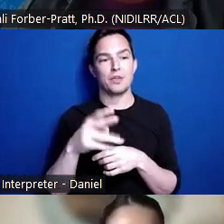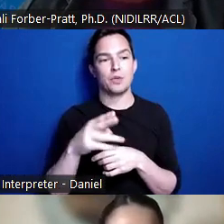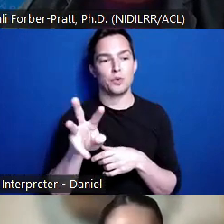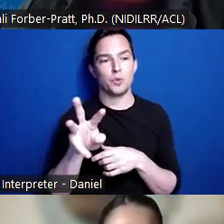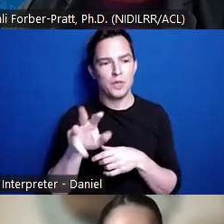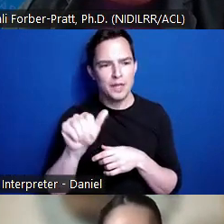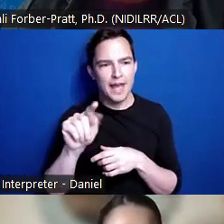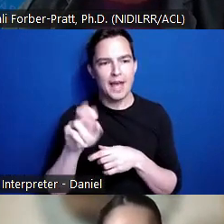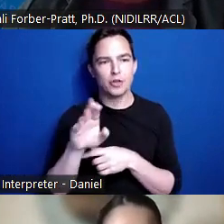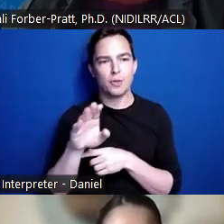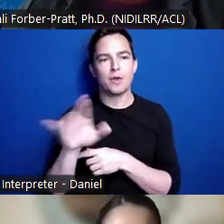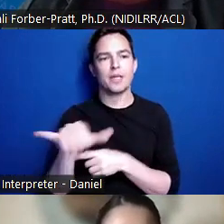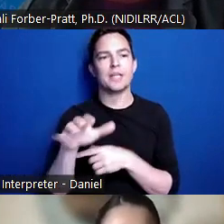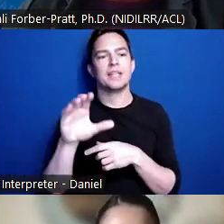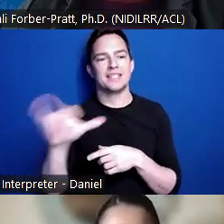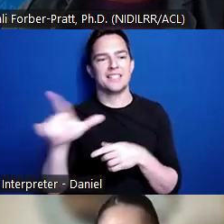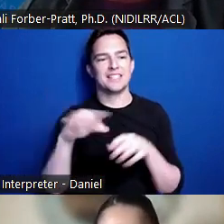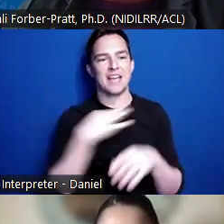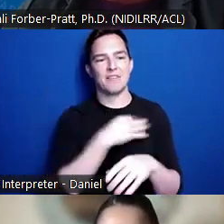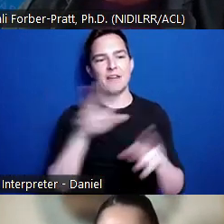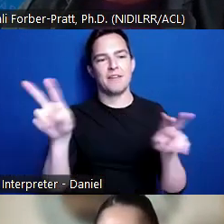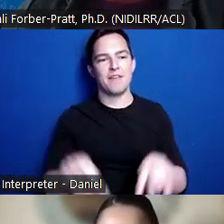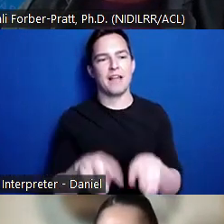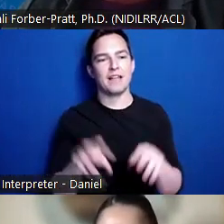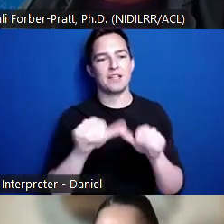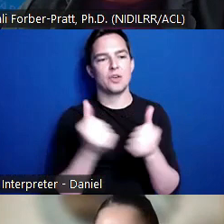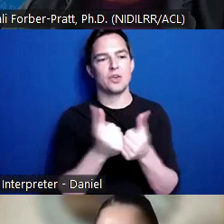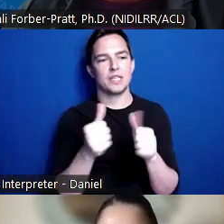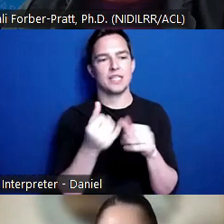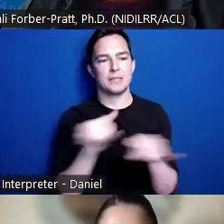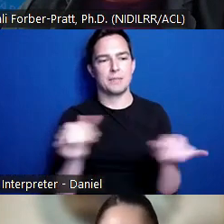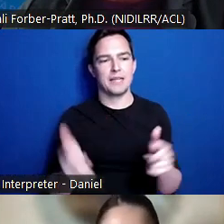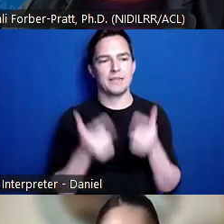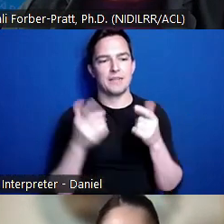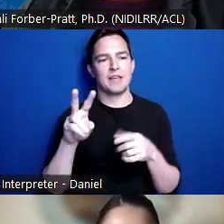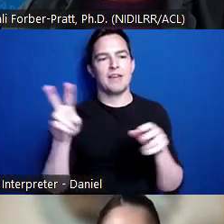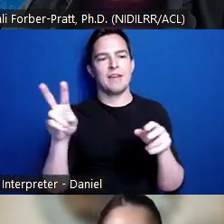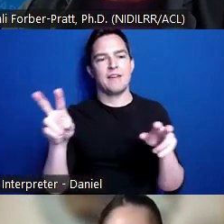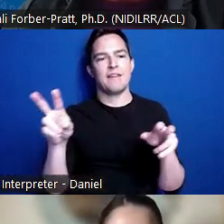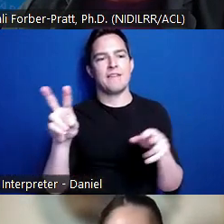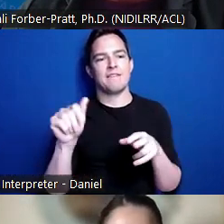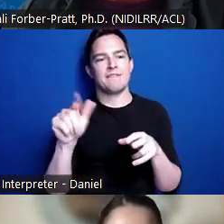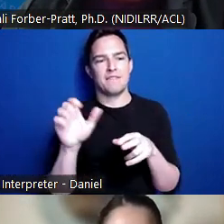who is CIL staff at the Valley Association for Independent Living or the Vale CIL in South Texas.